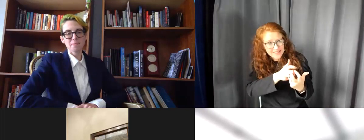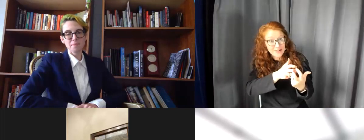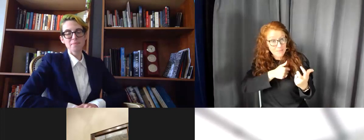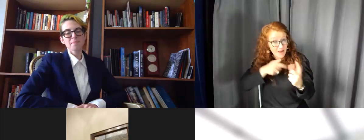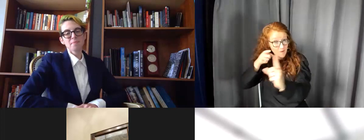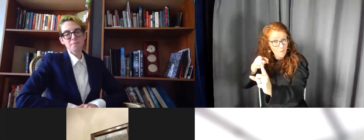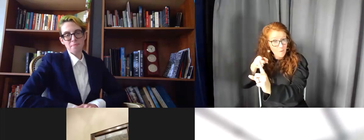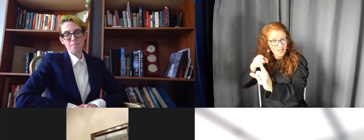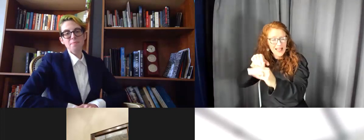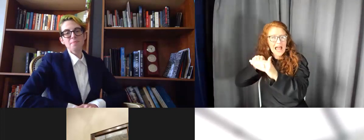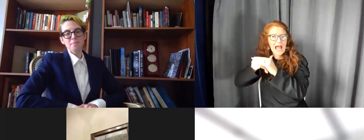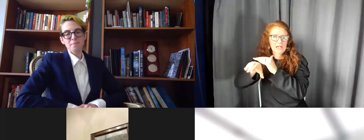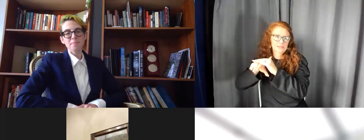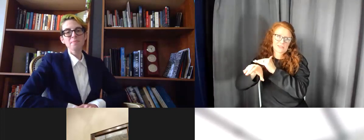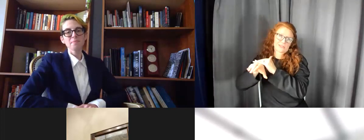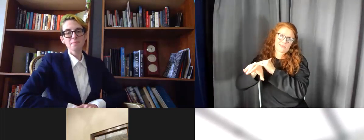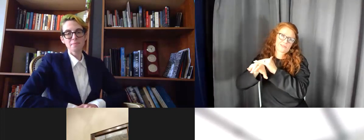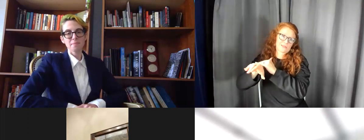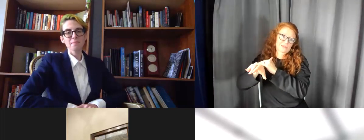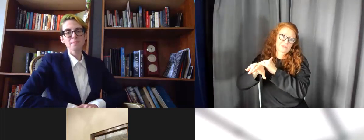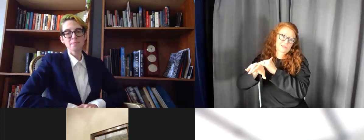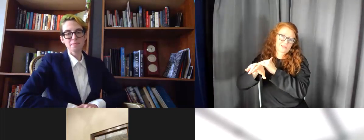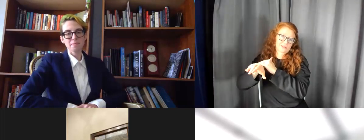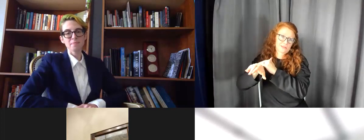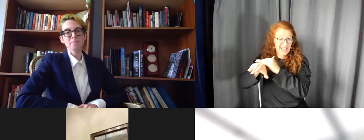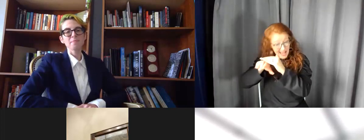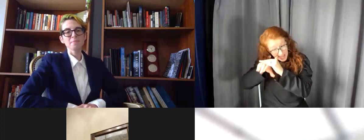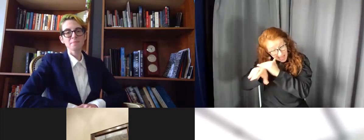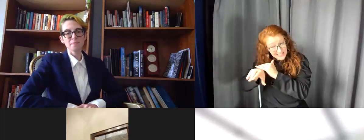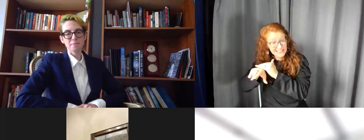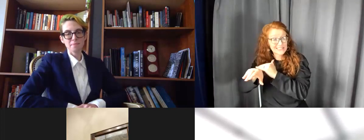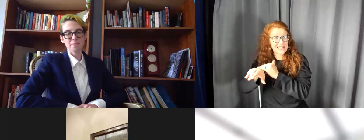Jordan Radford: access is Jordan Radford: the inherently integrated the